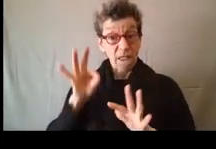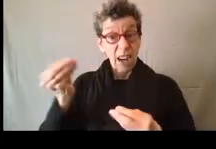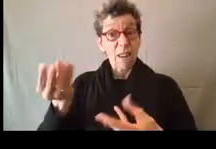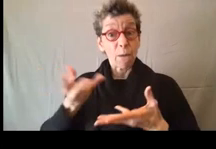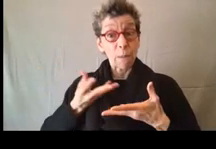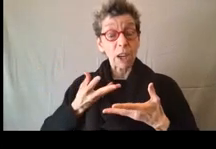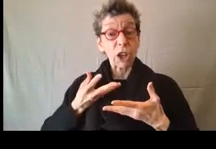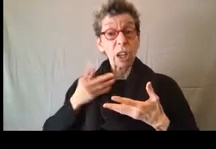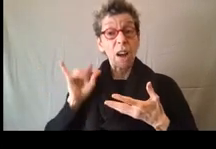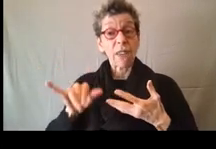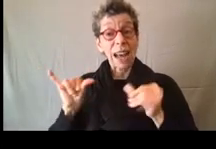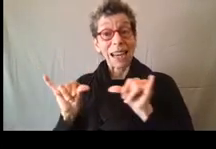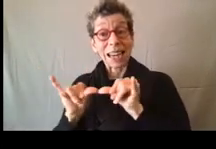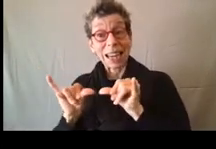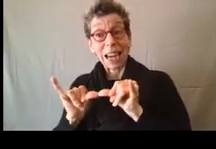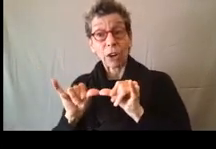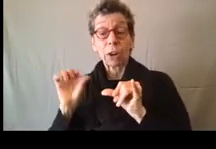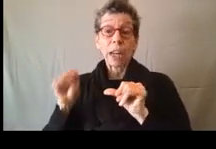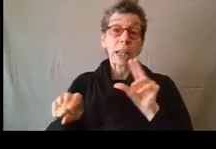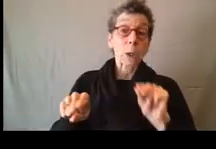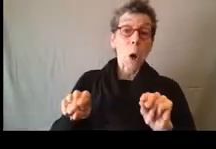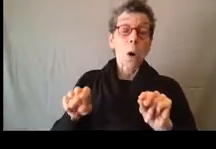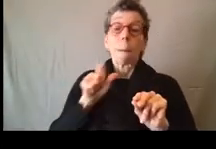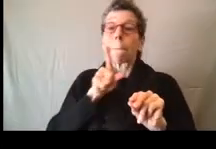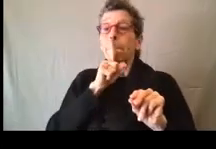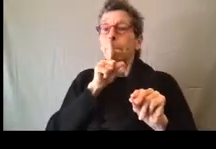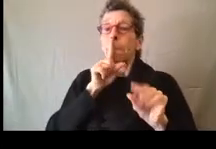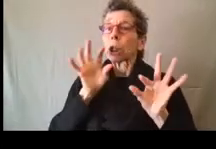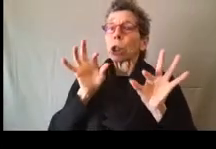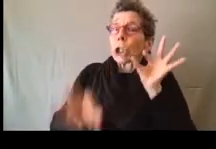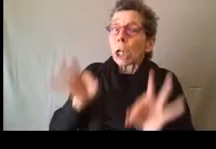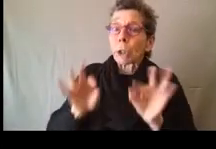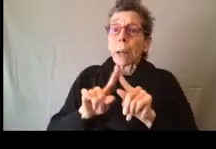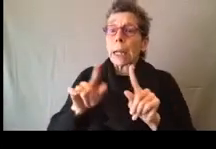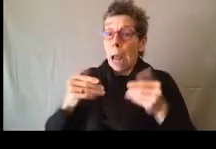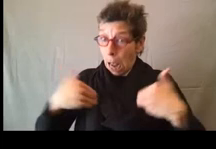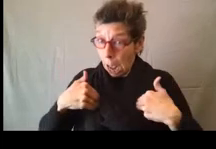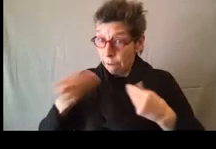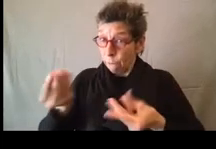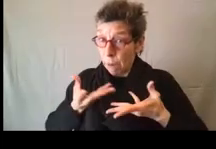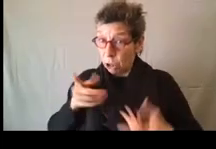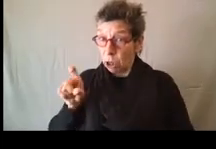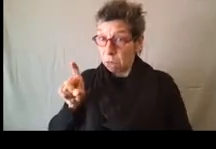or not, not judging or valuing what it is that we found, we created total scores for